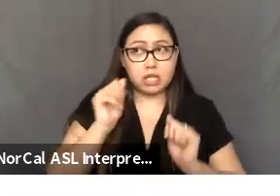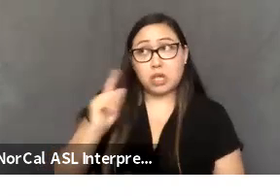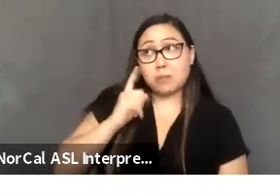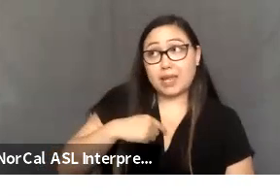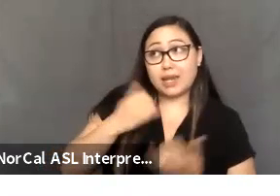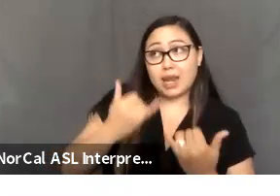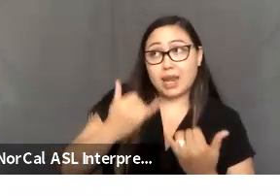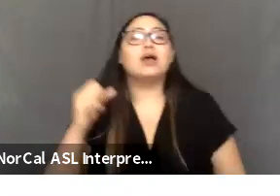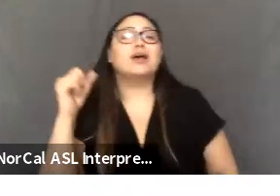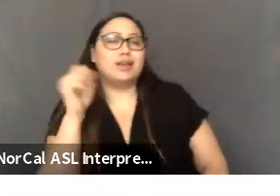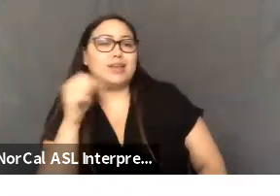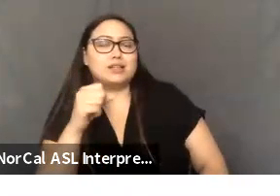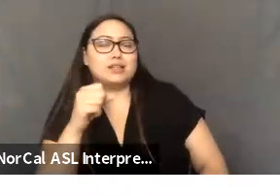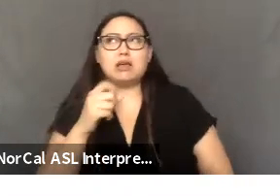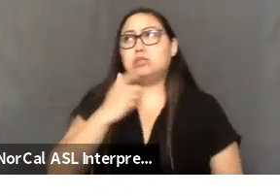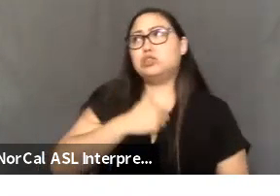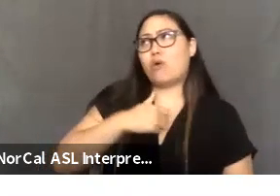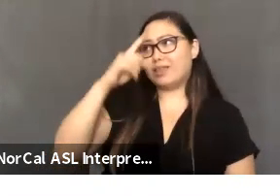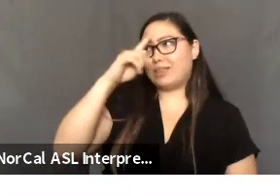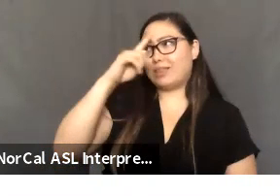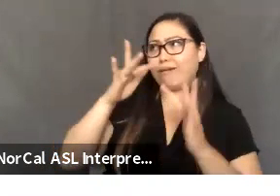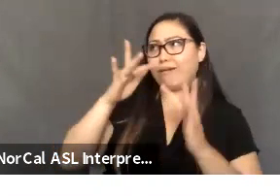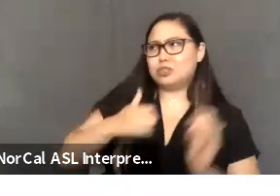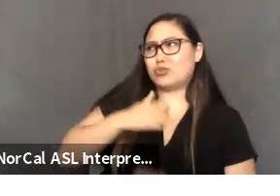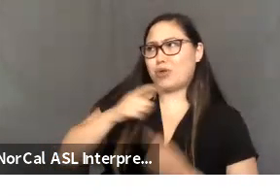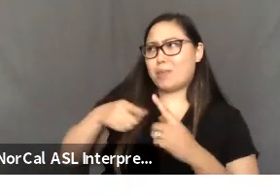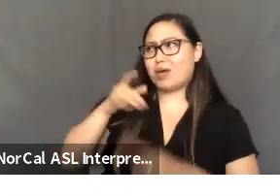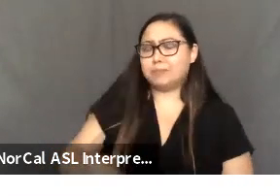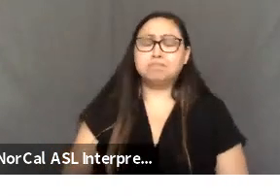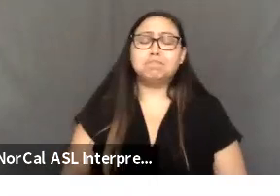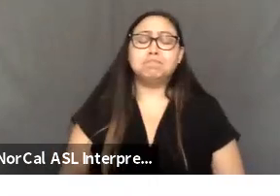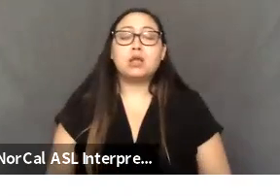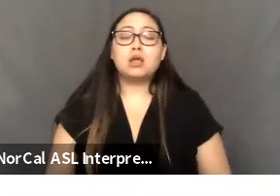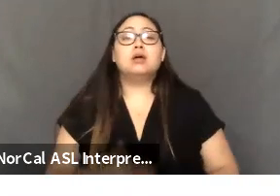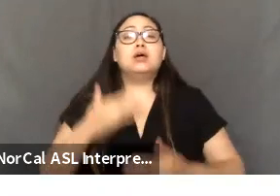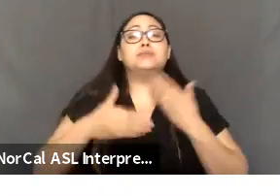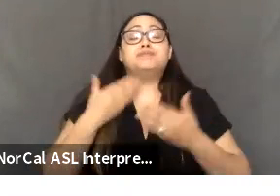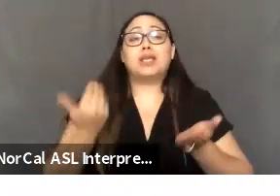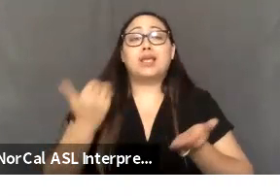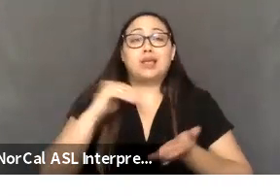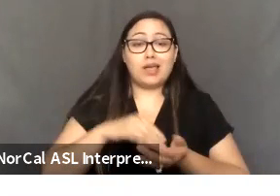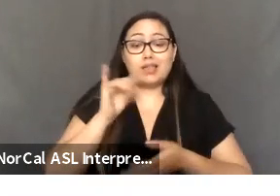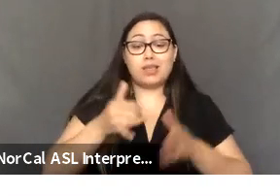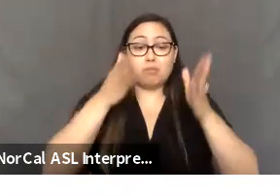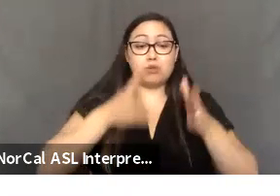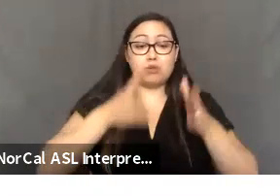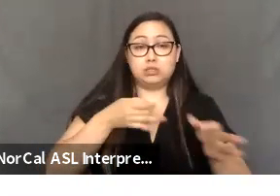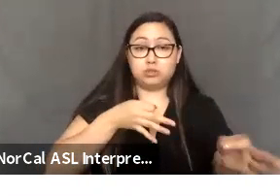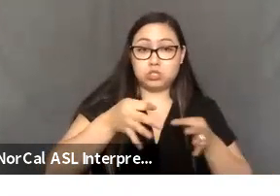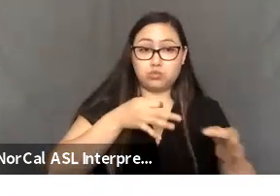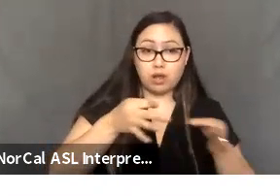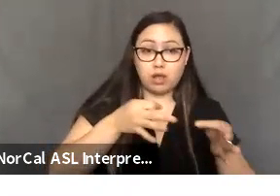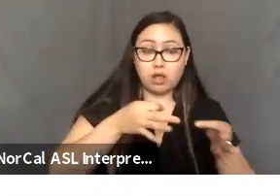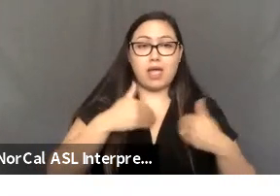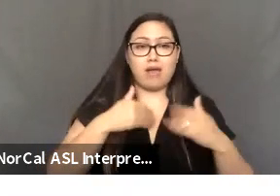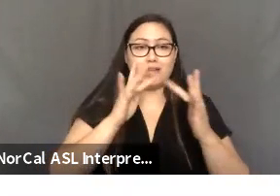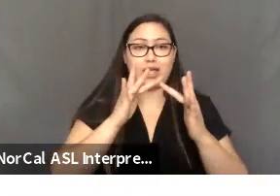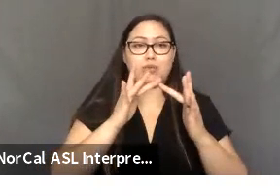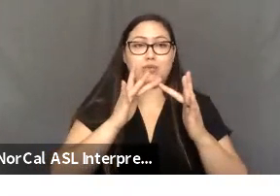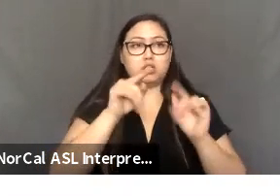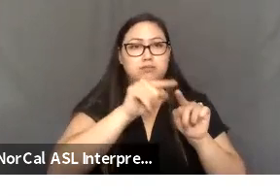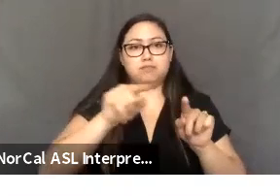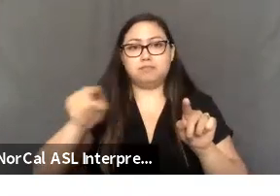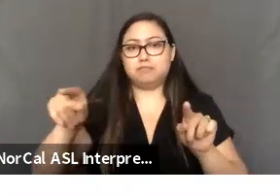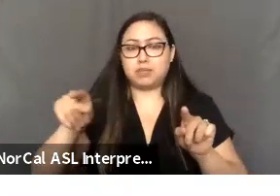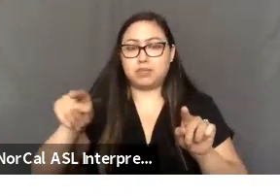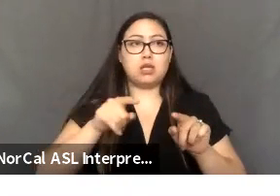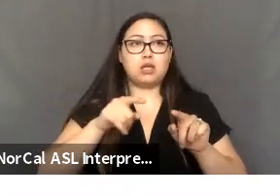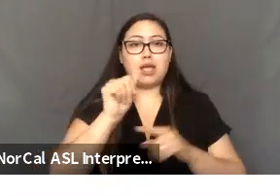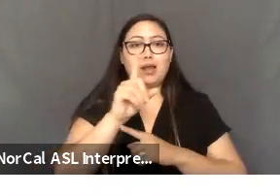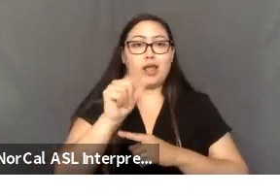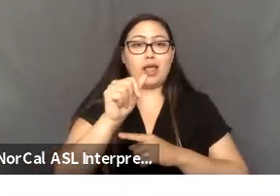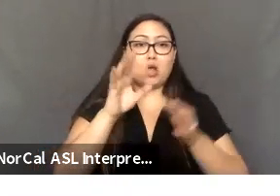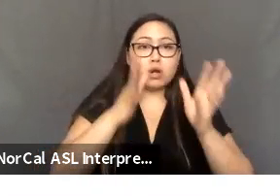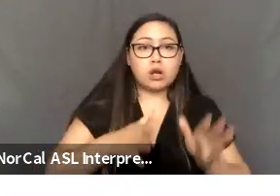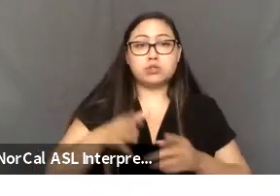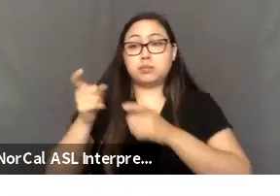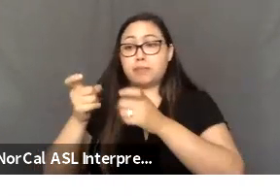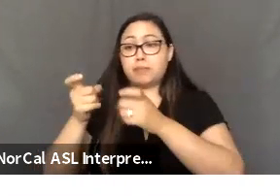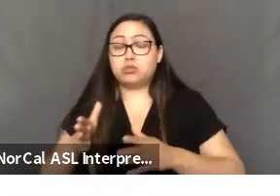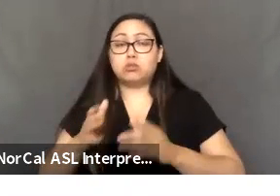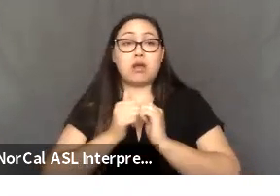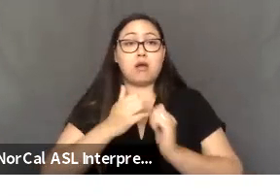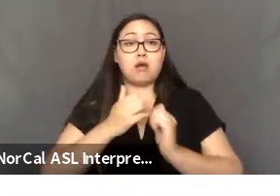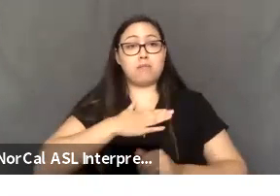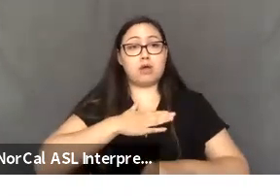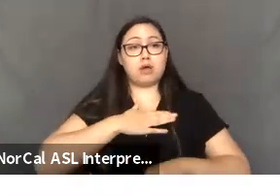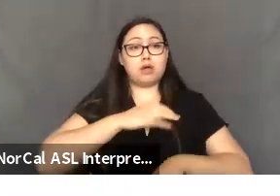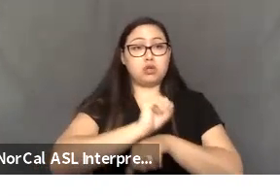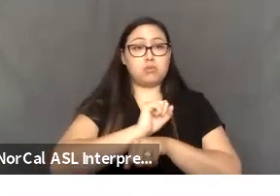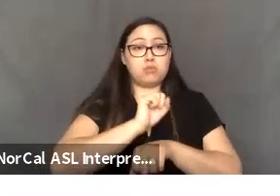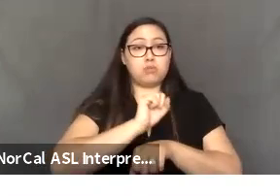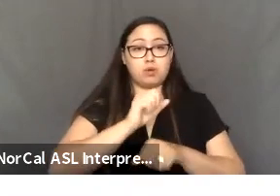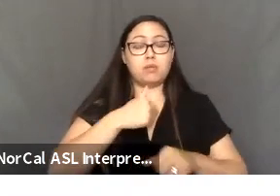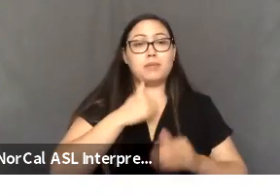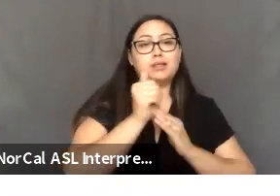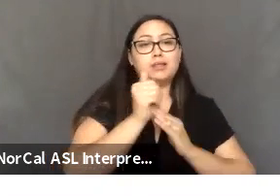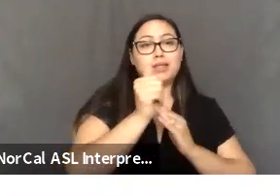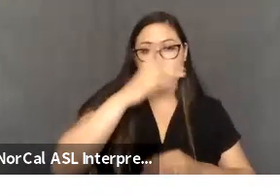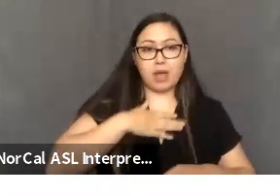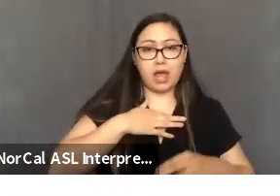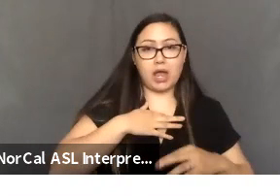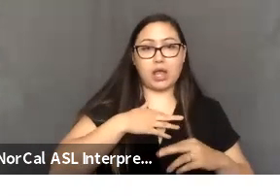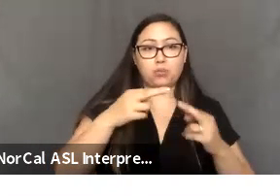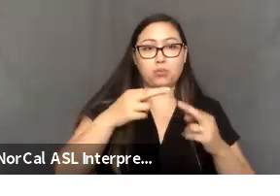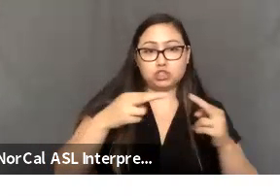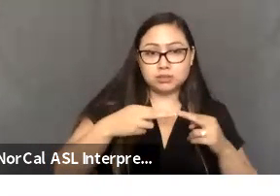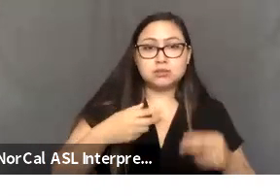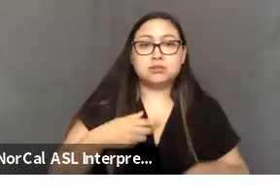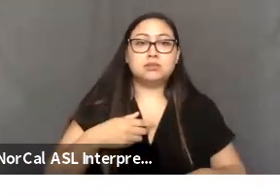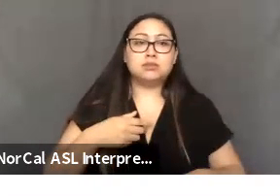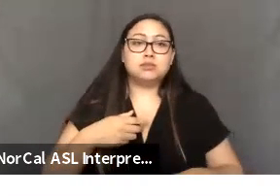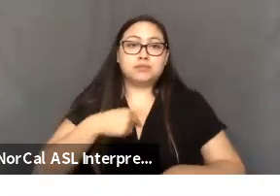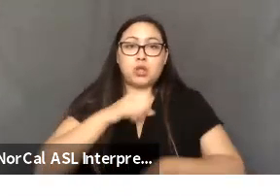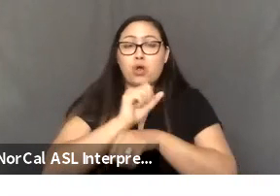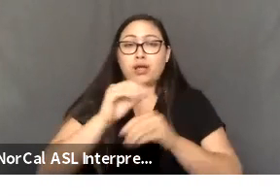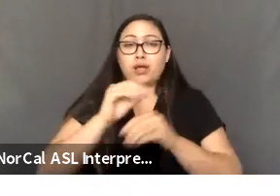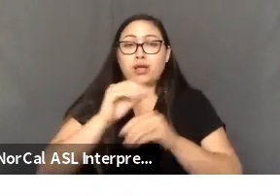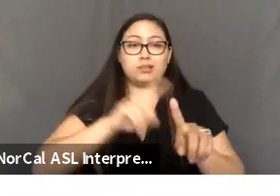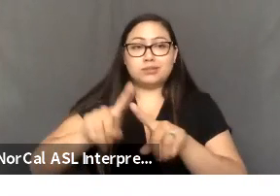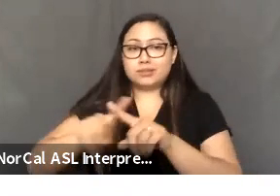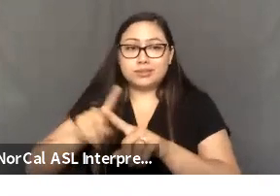I'm a lead. Then I work in a multidisciplinary fashion with facilities, safety, clinical and